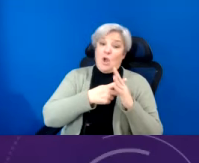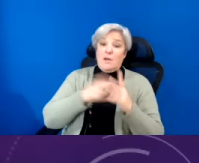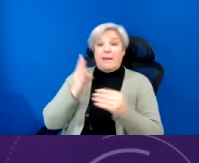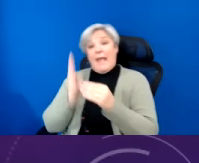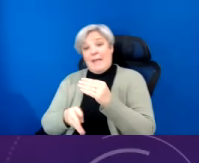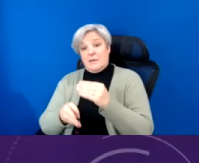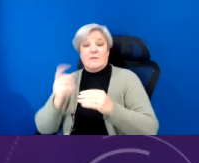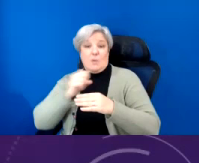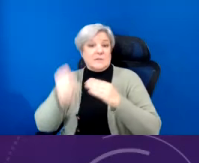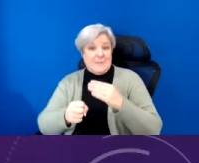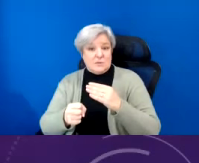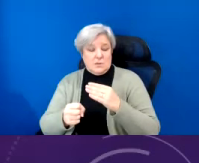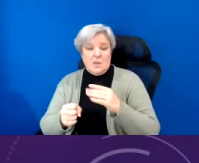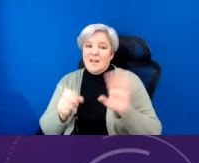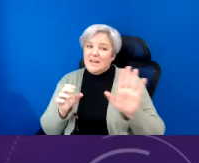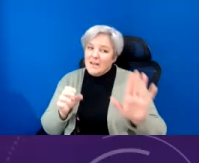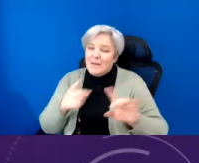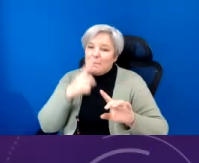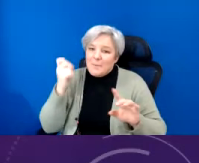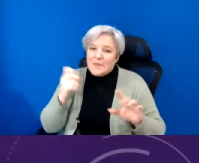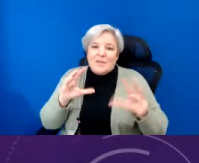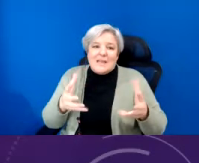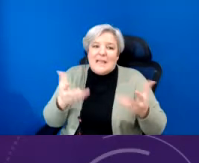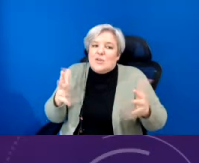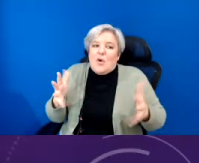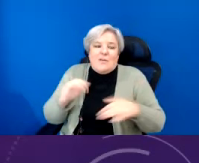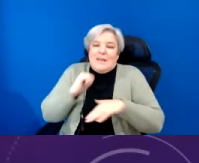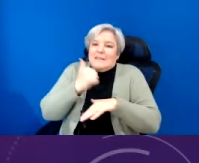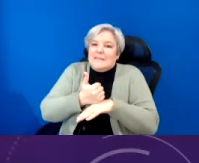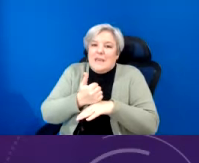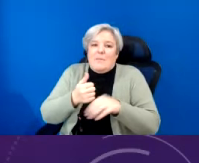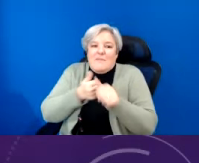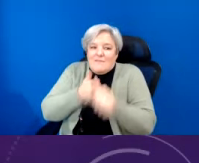But because the courses are already set up based on the term that it is time,